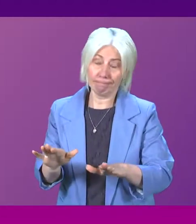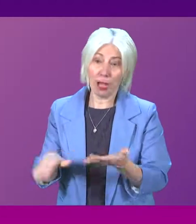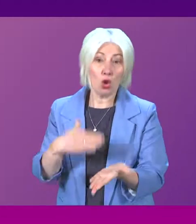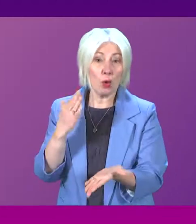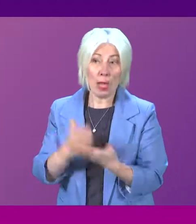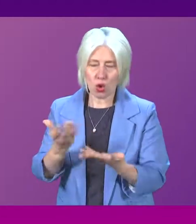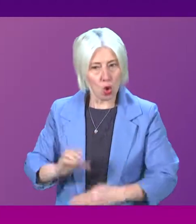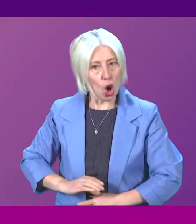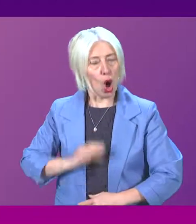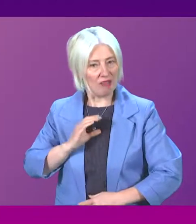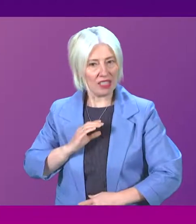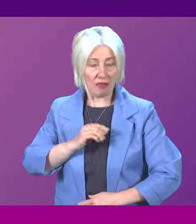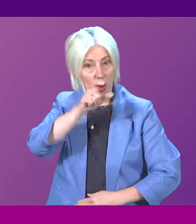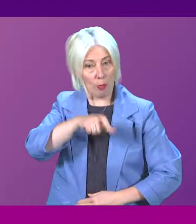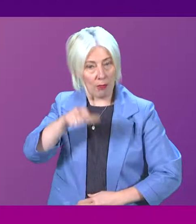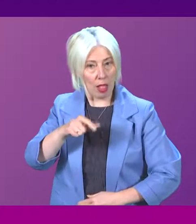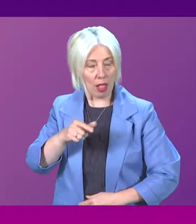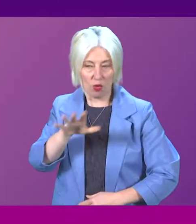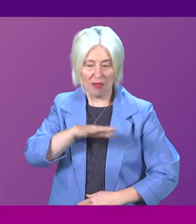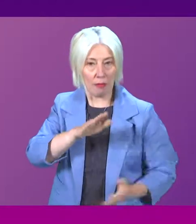the confidence of those who have lost loved ones to Covid.